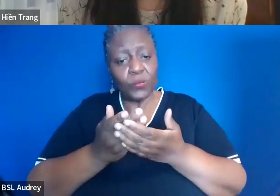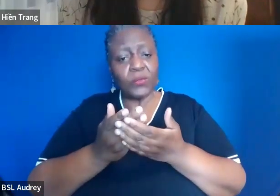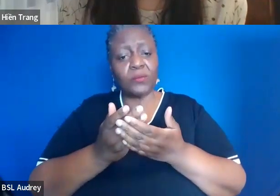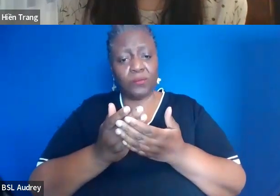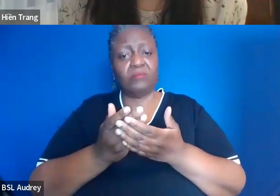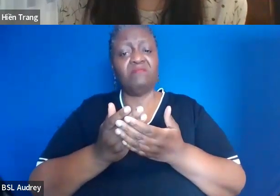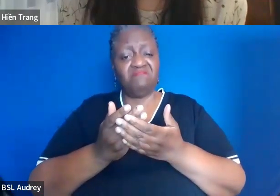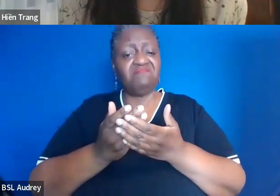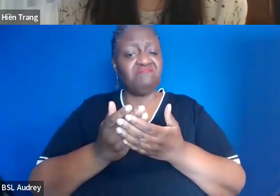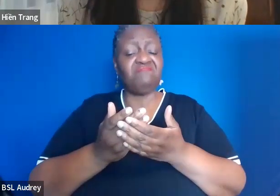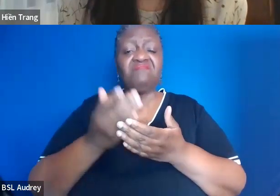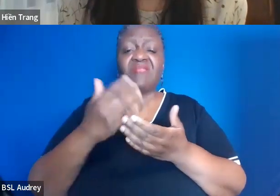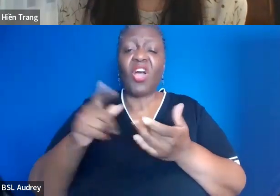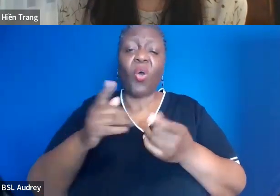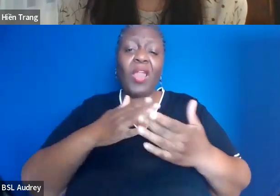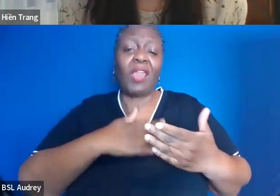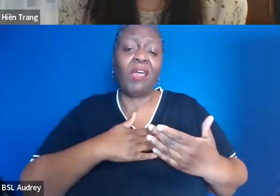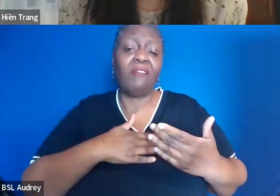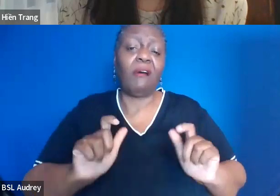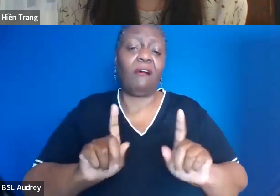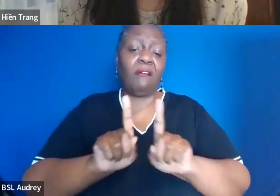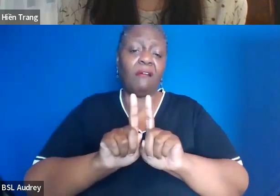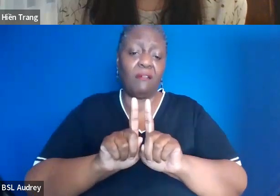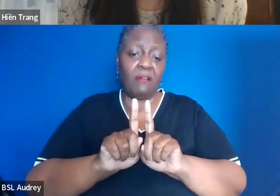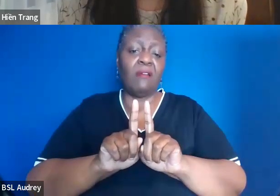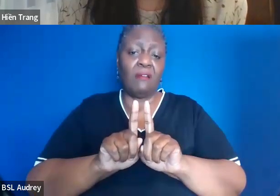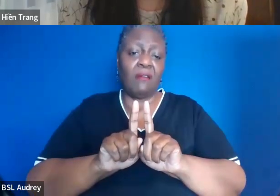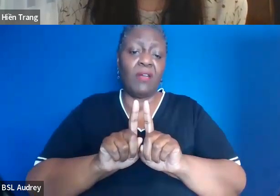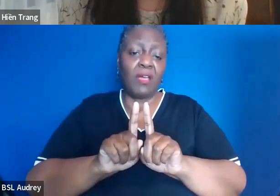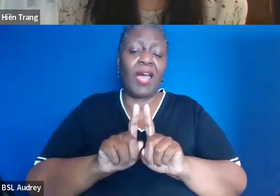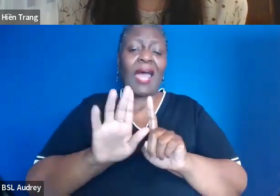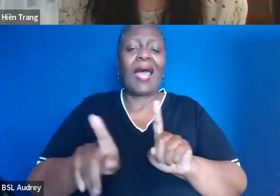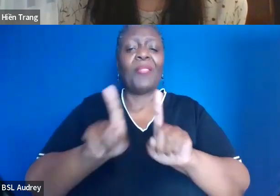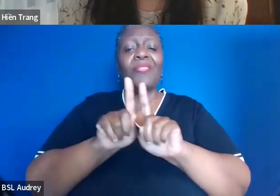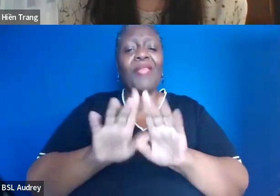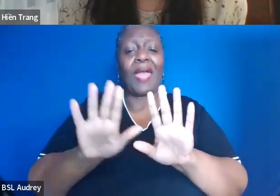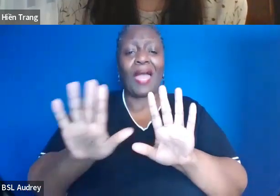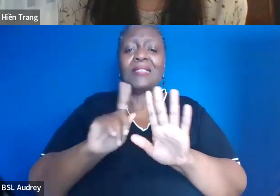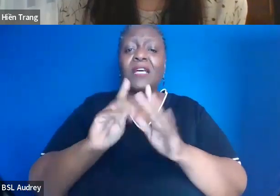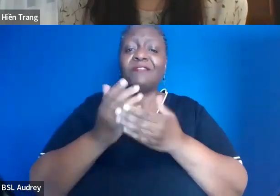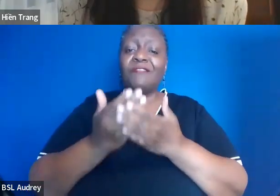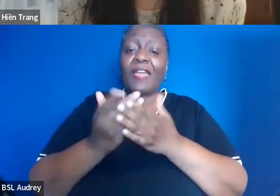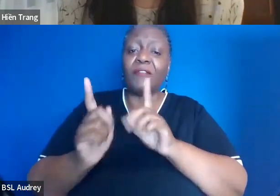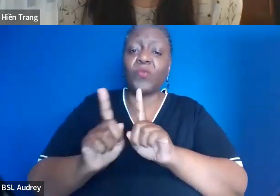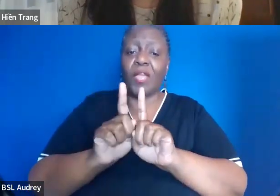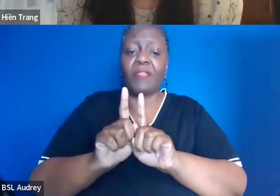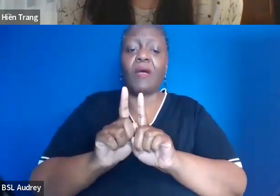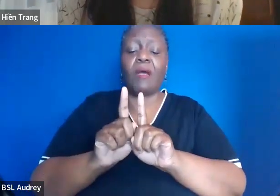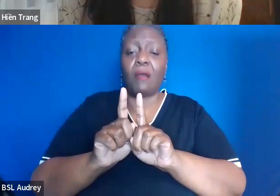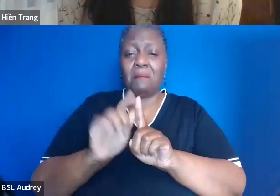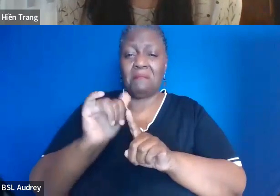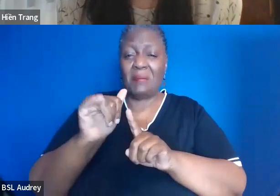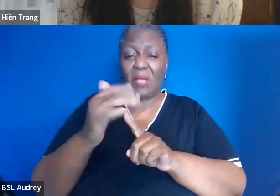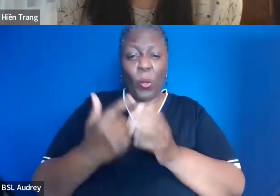um lover and perhaps the karmic fate that they had together was only for a certain time